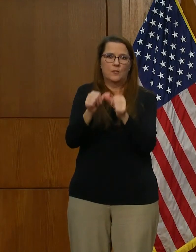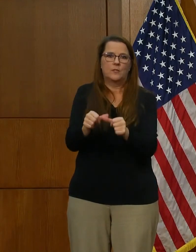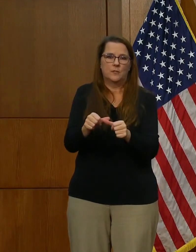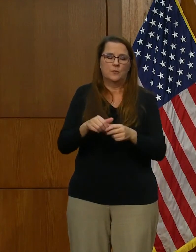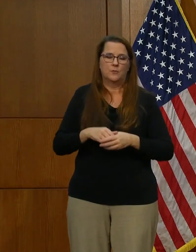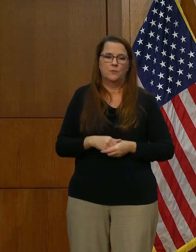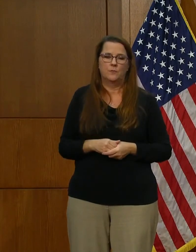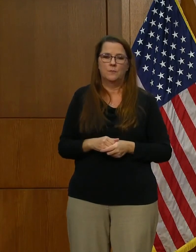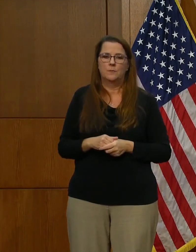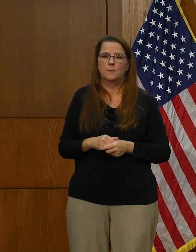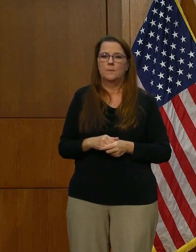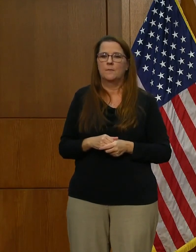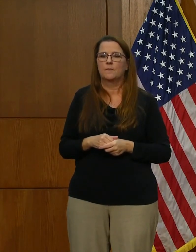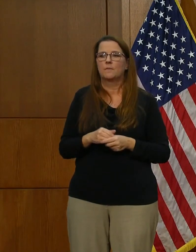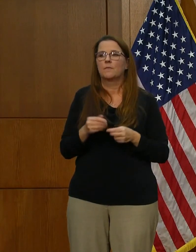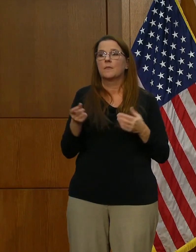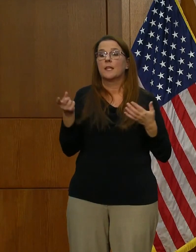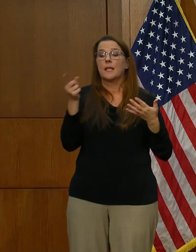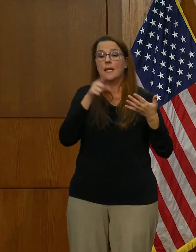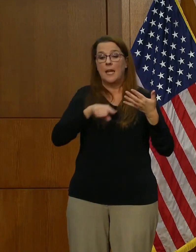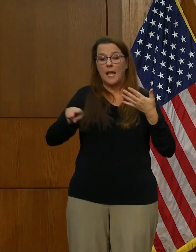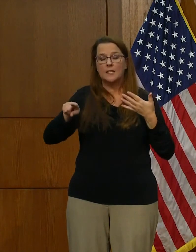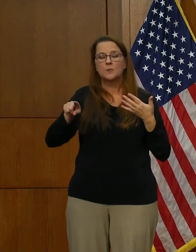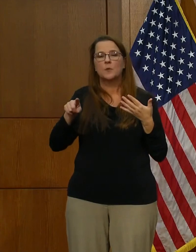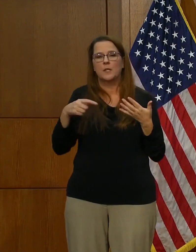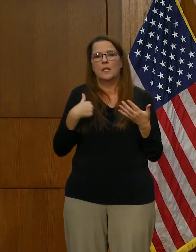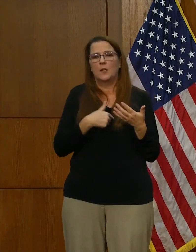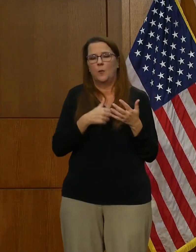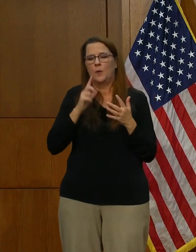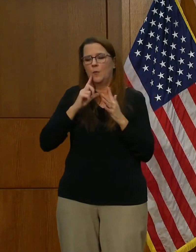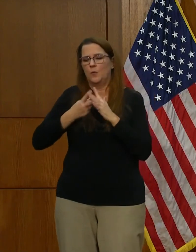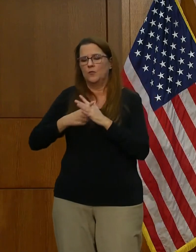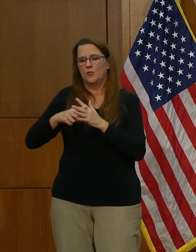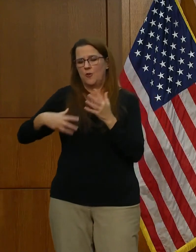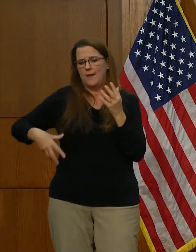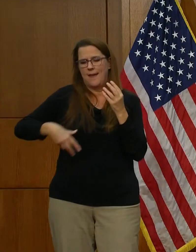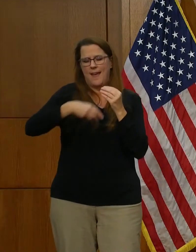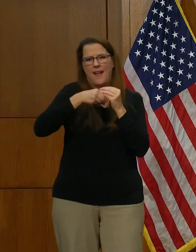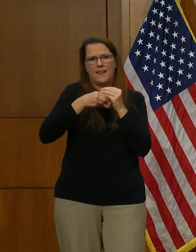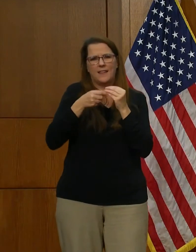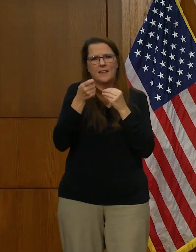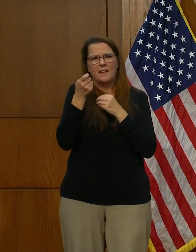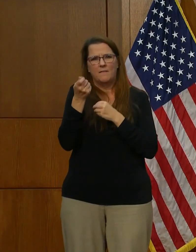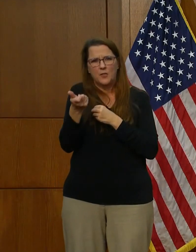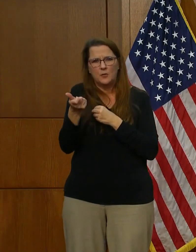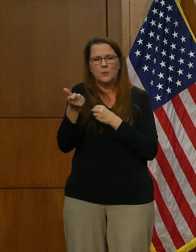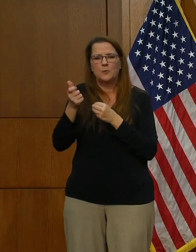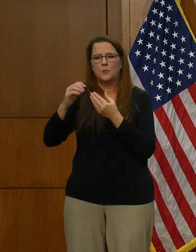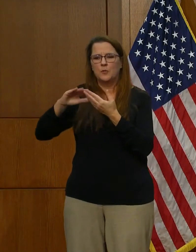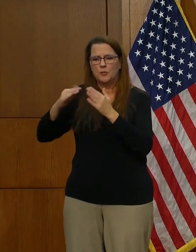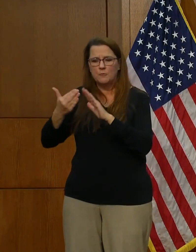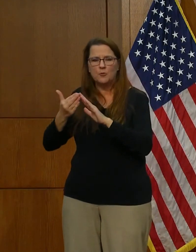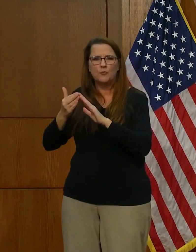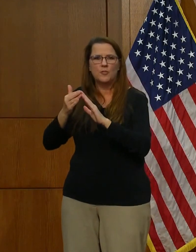PROGRESS AND WE'RE GOING TO KEEP IT UP. NEXT WEEK. WE'LL